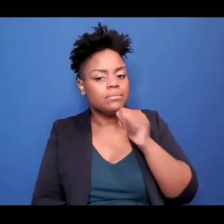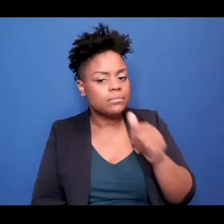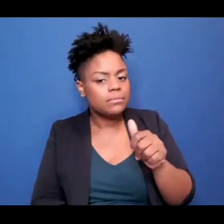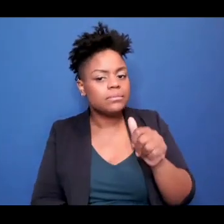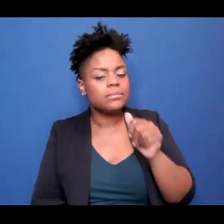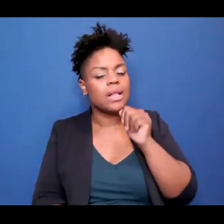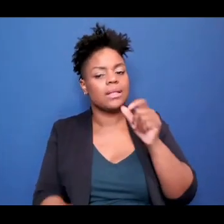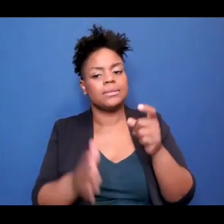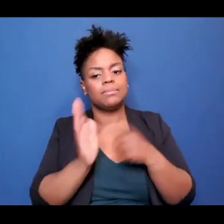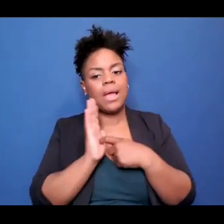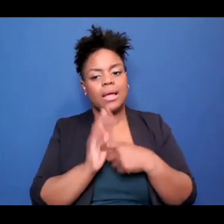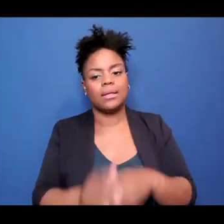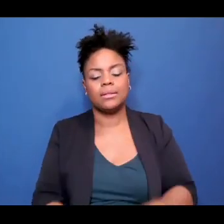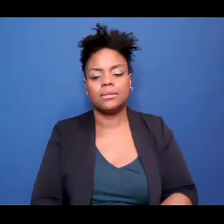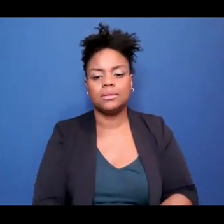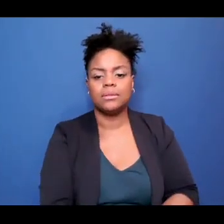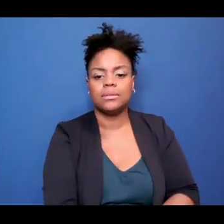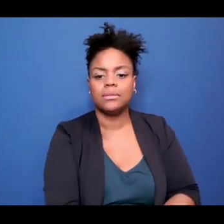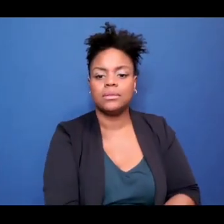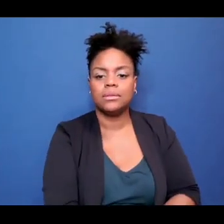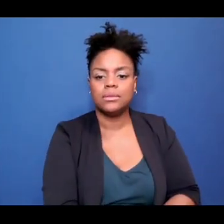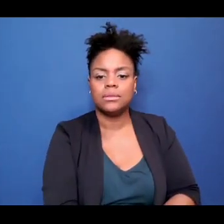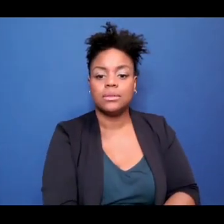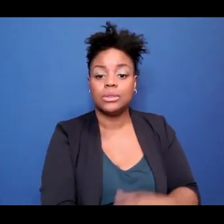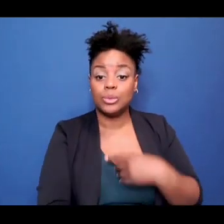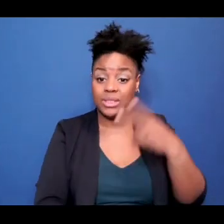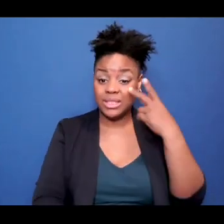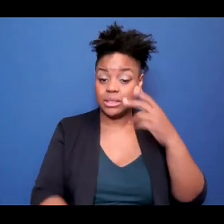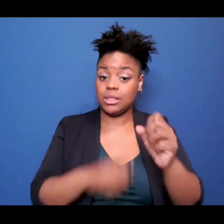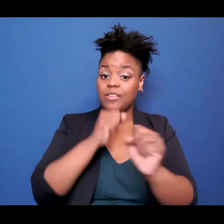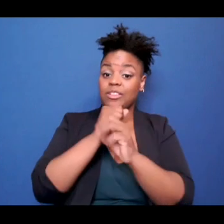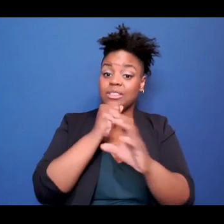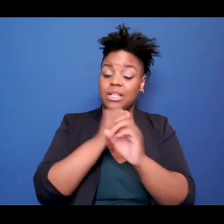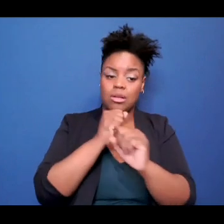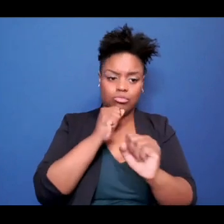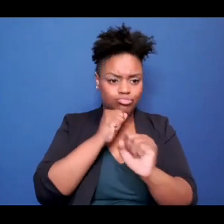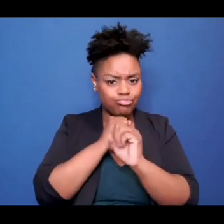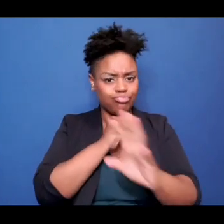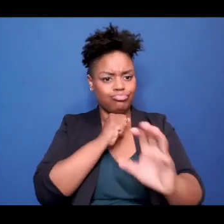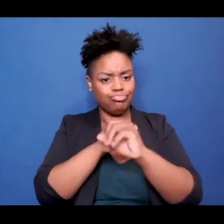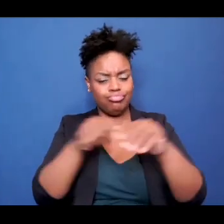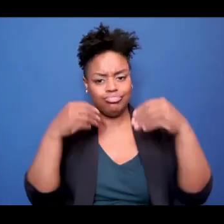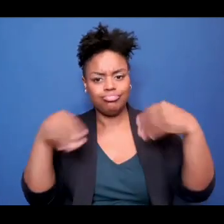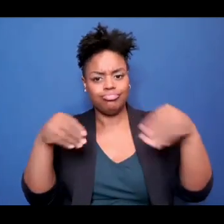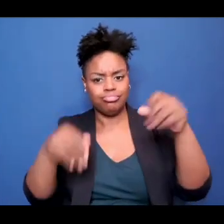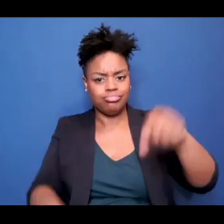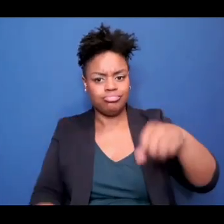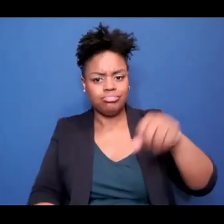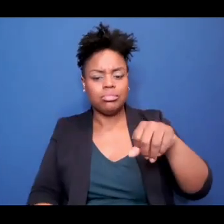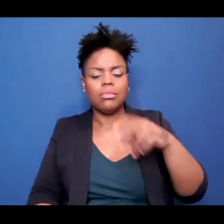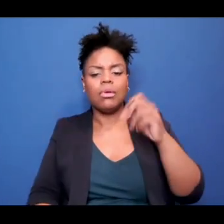NOT DRIVEN BY DEMAND, RIGHT? THAT'S THE POINT I THINK I WANT TO MAKE CLEAR IS THAT WHEN YOU SEE ALL OF THAT ADVERTISING OR